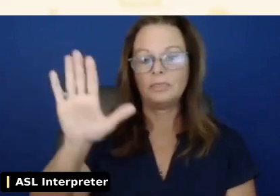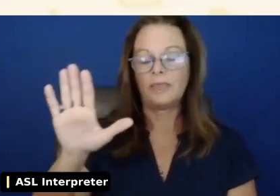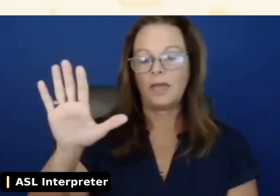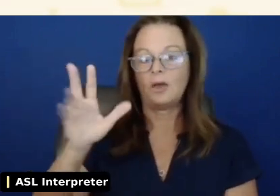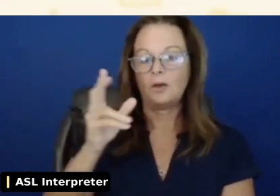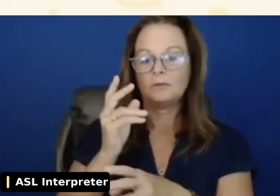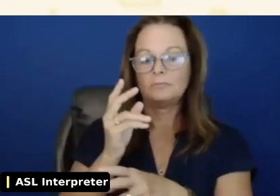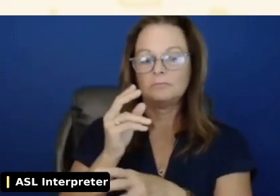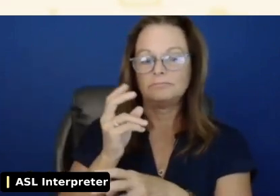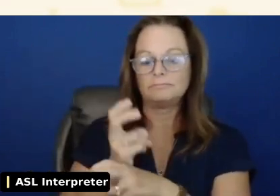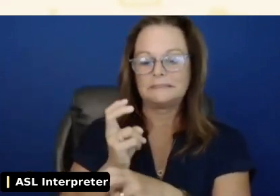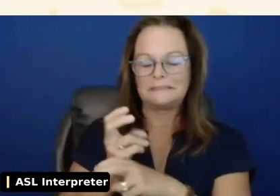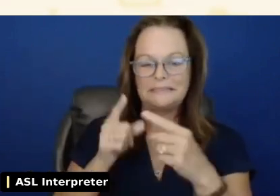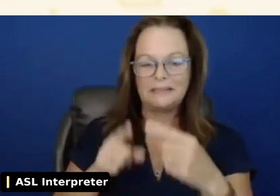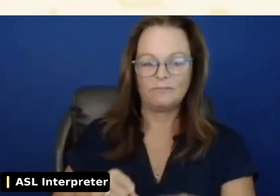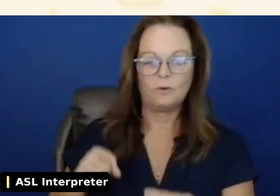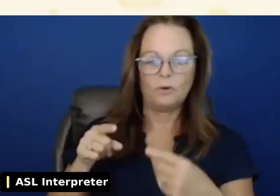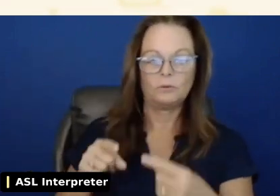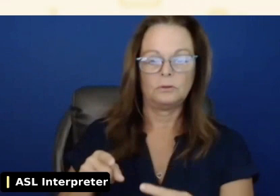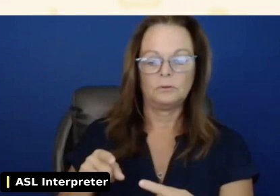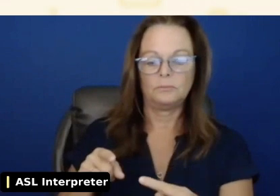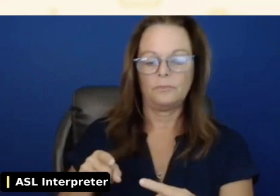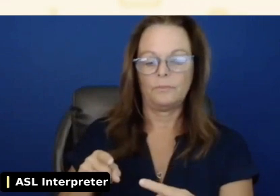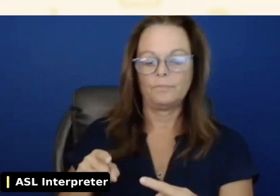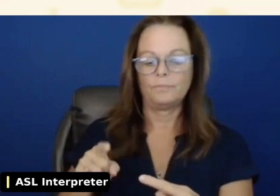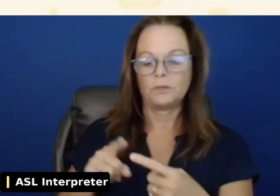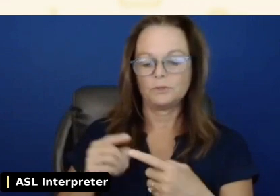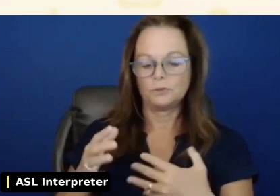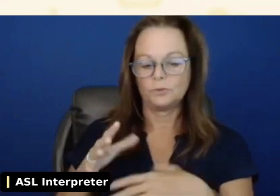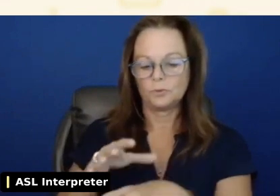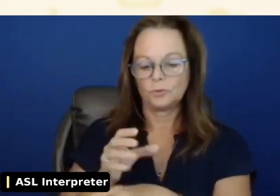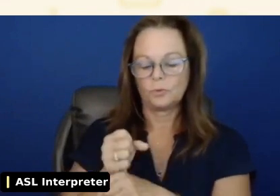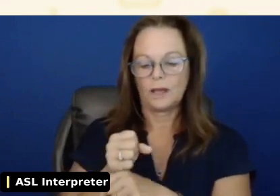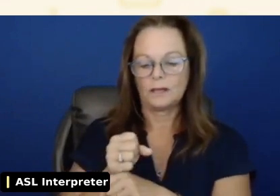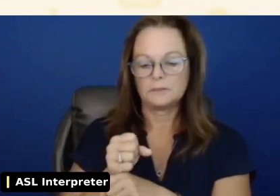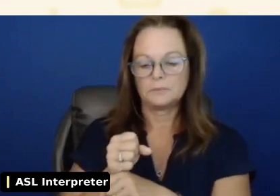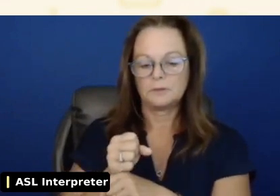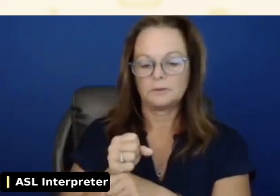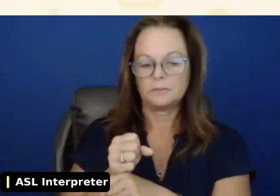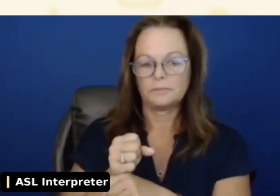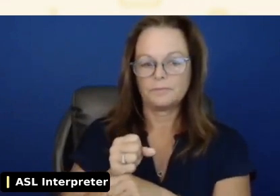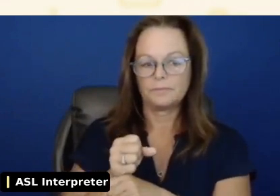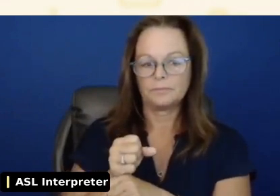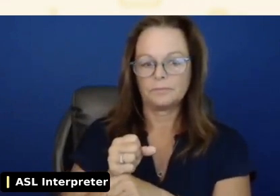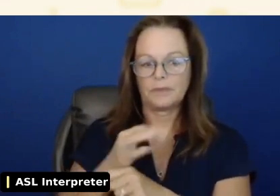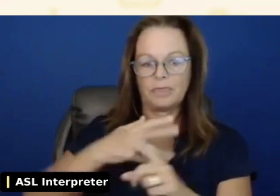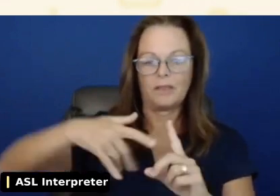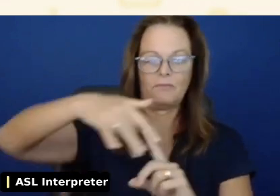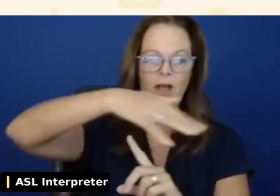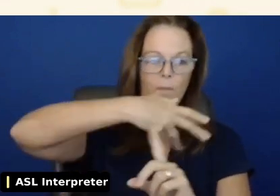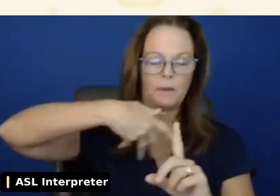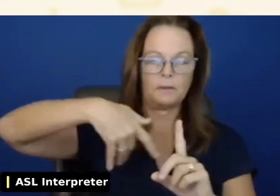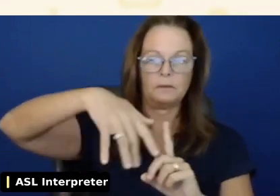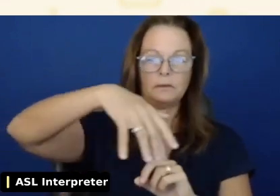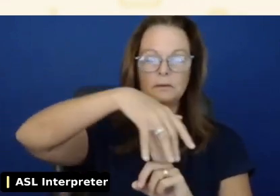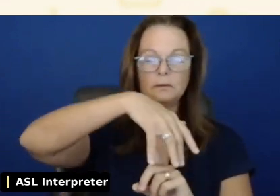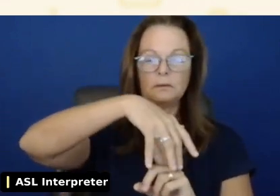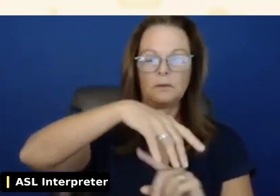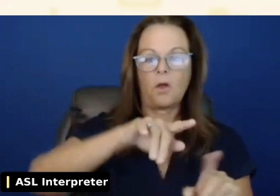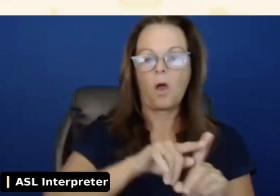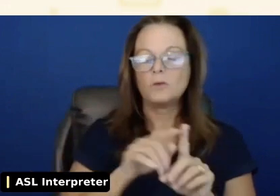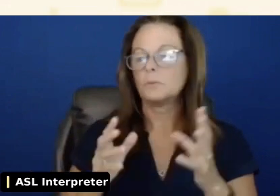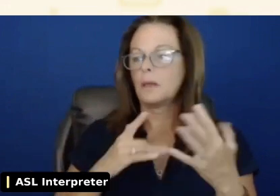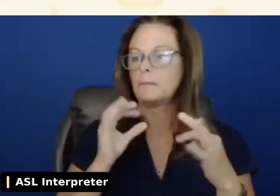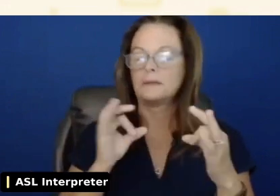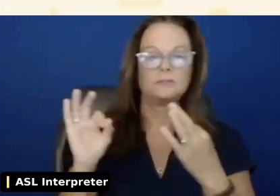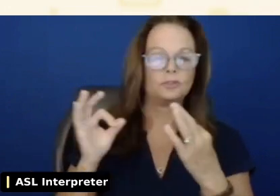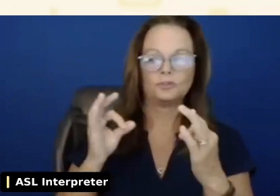to grasp the environment, and also maybe distracted by the environment.